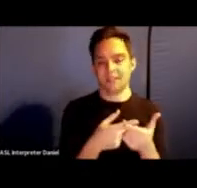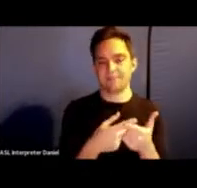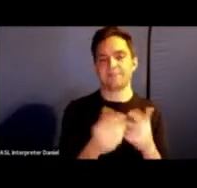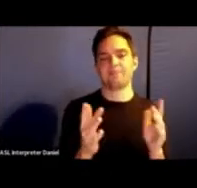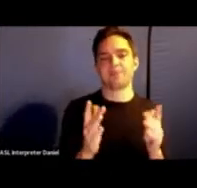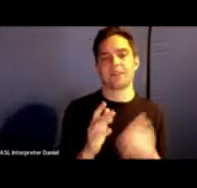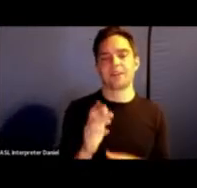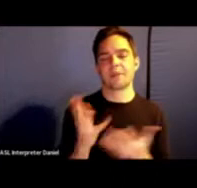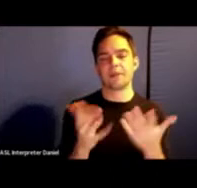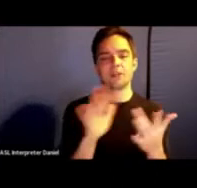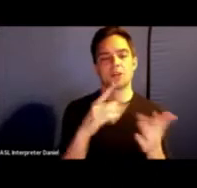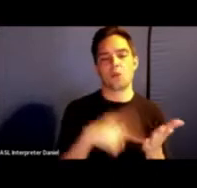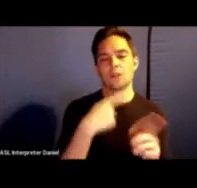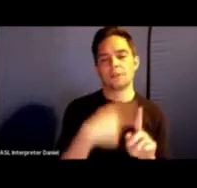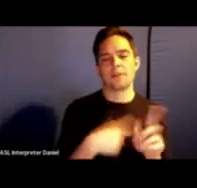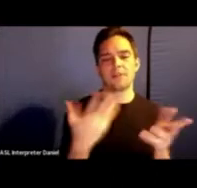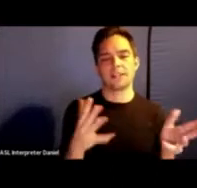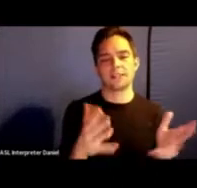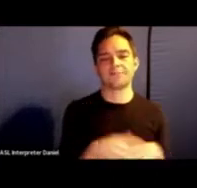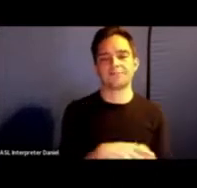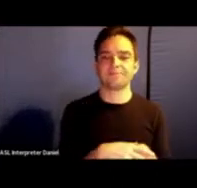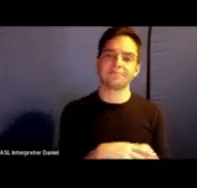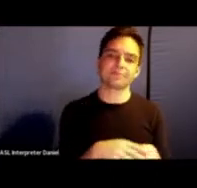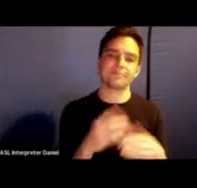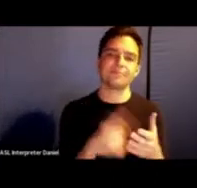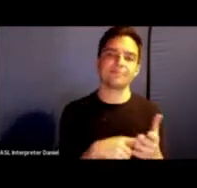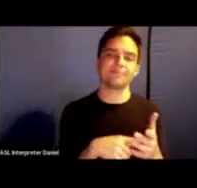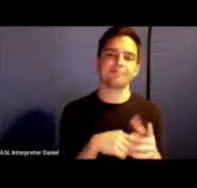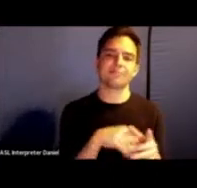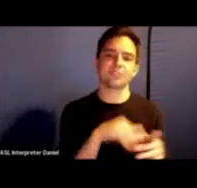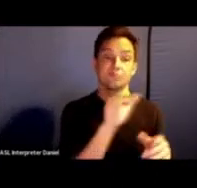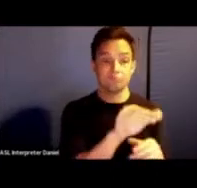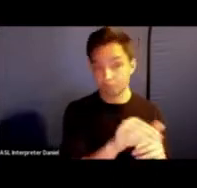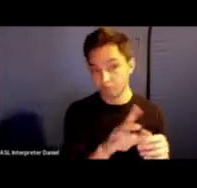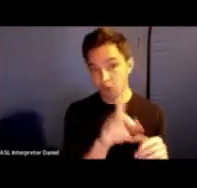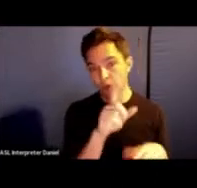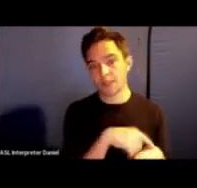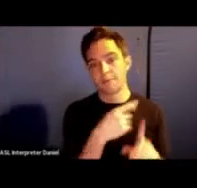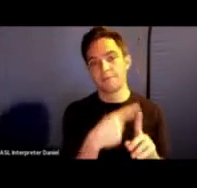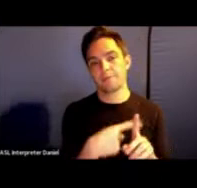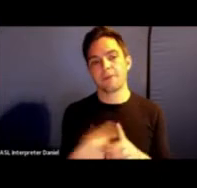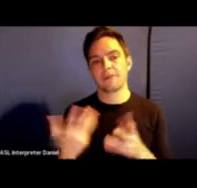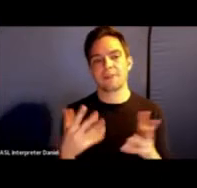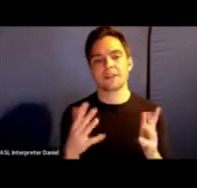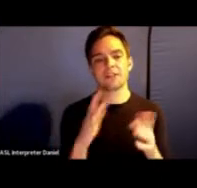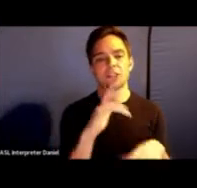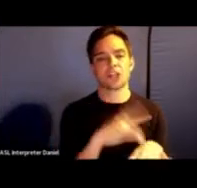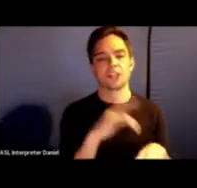once a month, and sometimes I left, you know, holding them down, just to find them to do that one month contact. And then another factor will be the